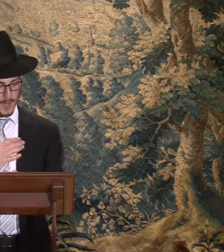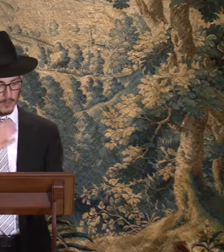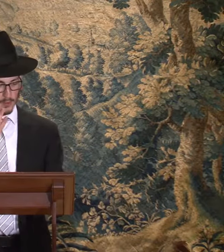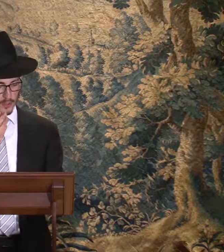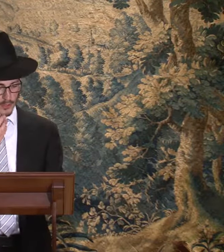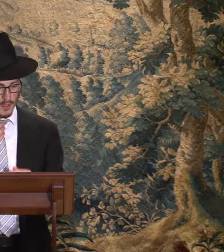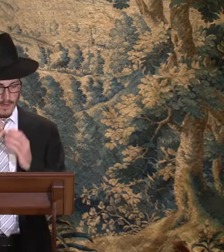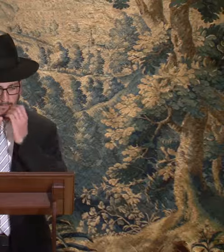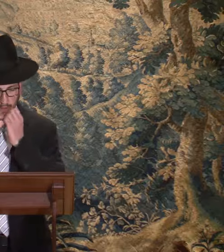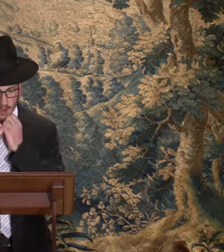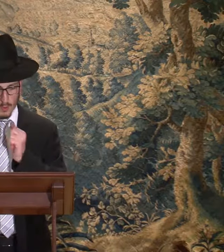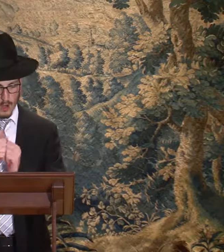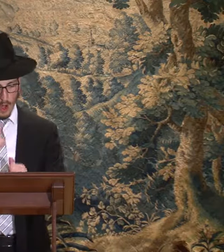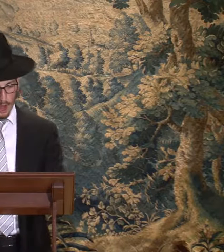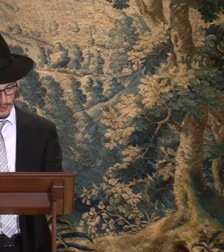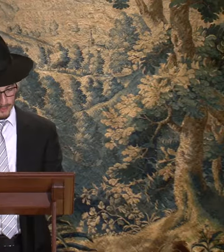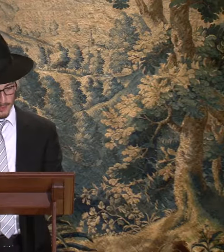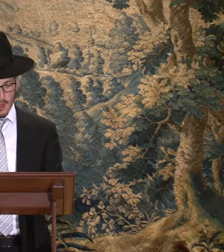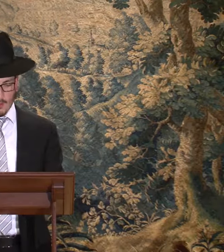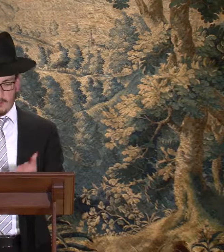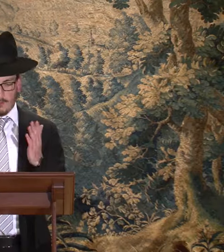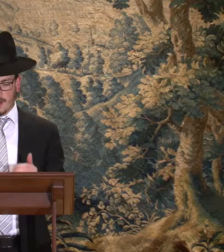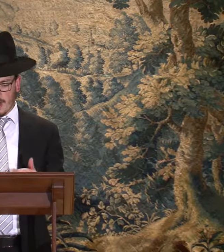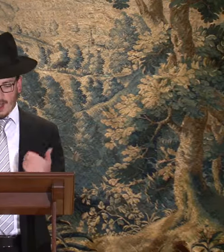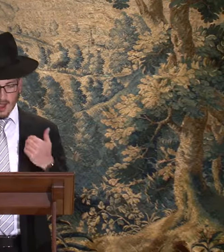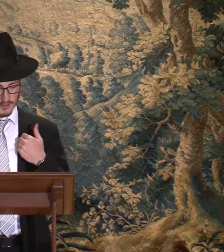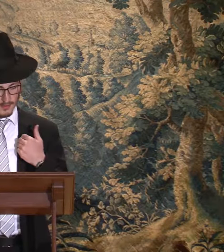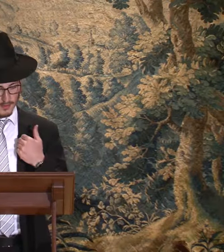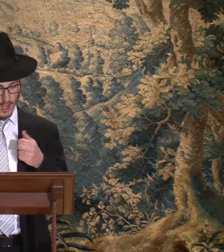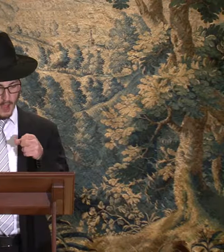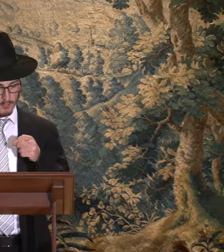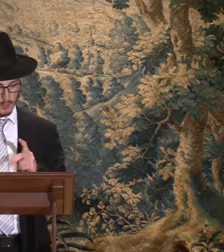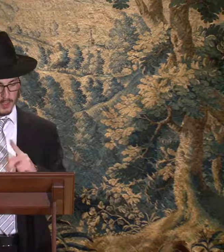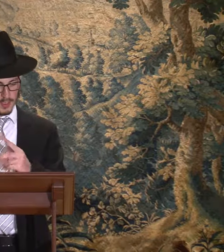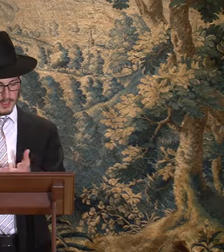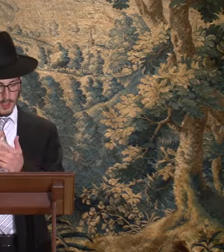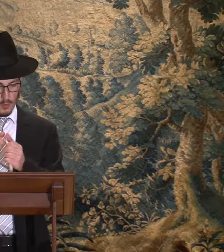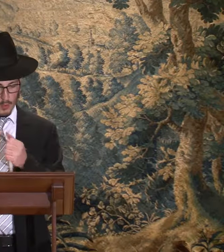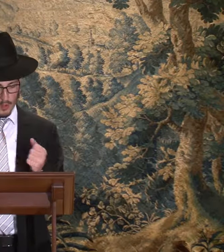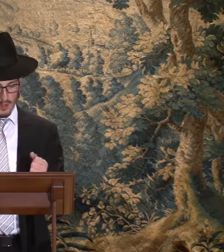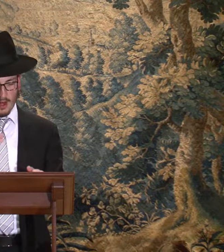to share my Jewish values with others, who may have not had the opportunity to